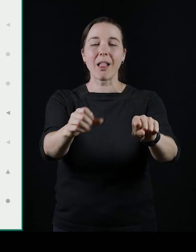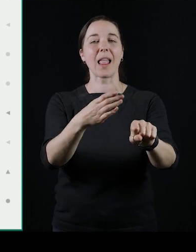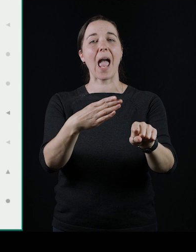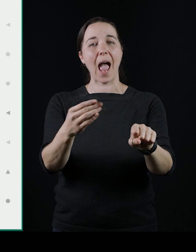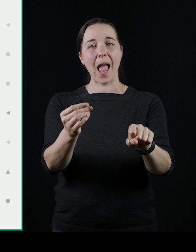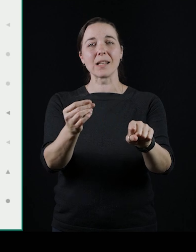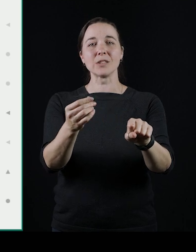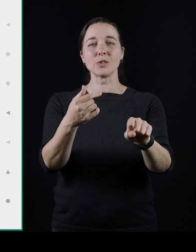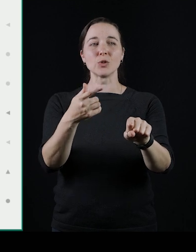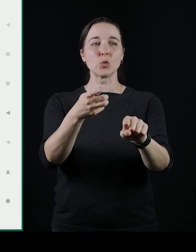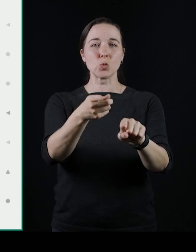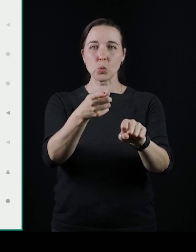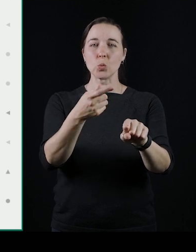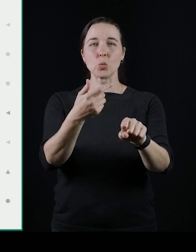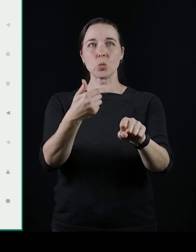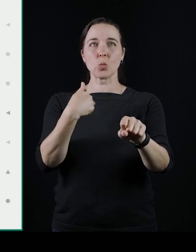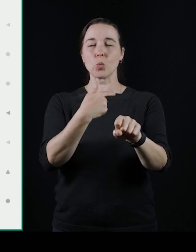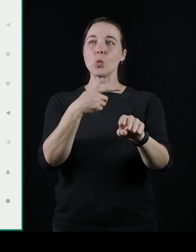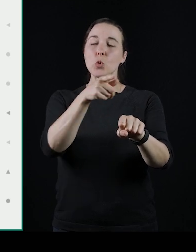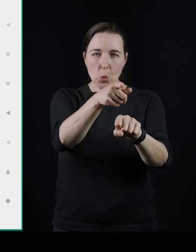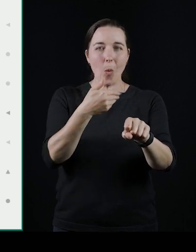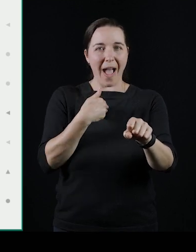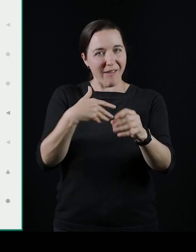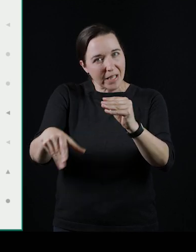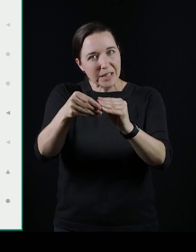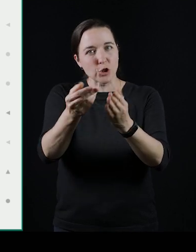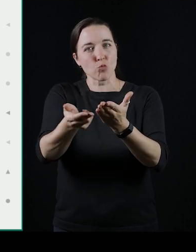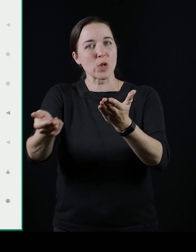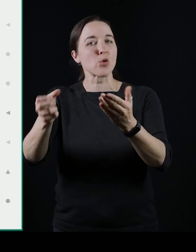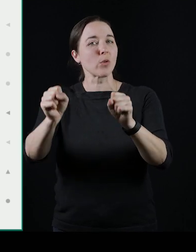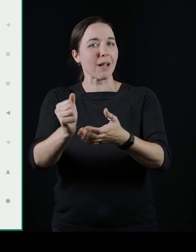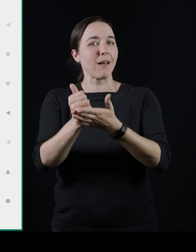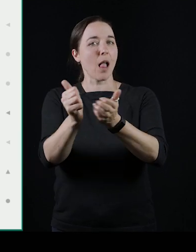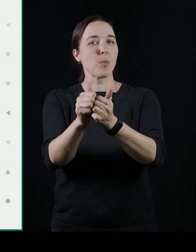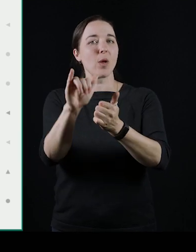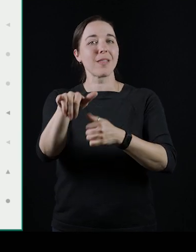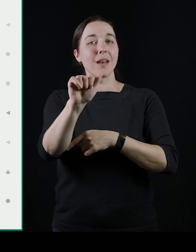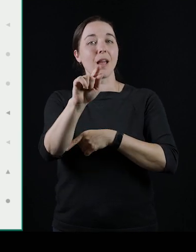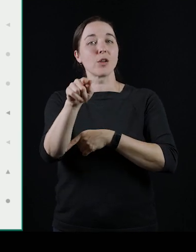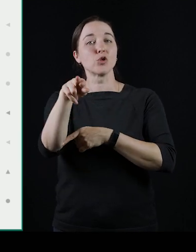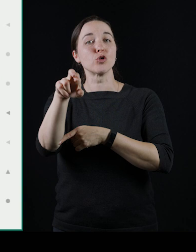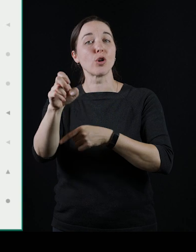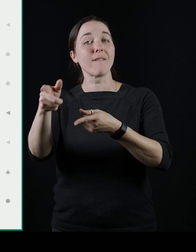and you have all these additional resources to help you with the Azure FastTrack Team